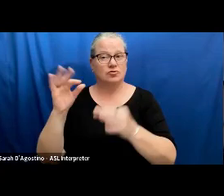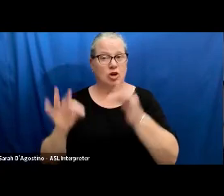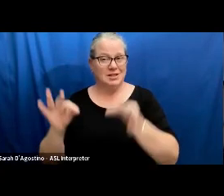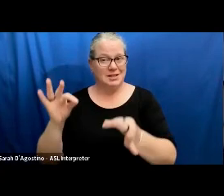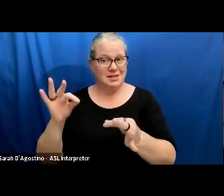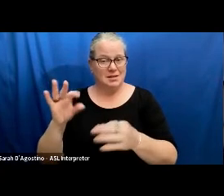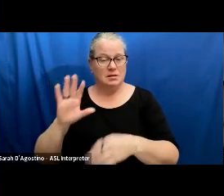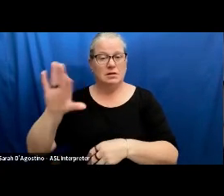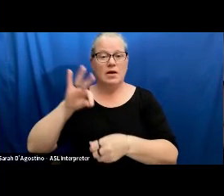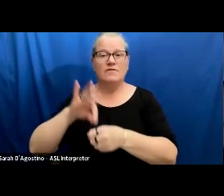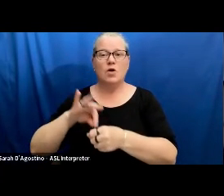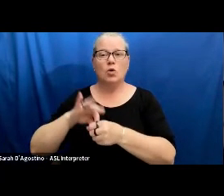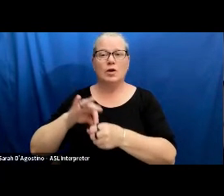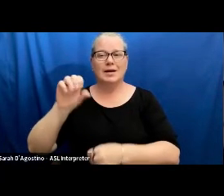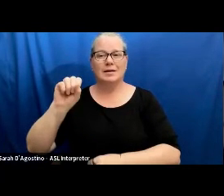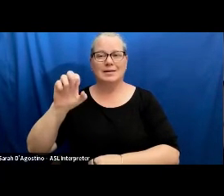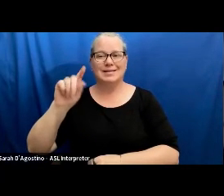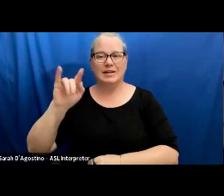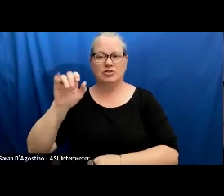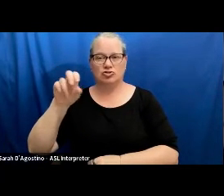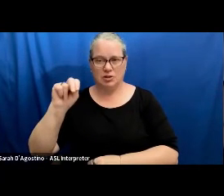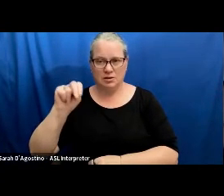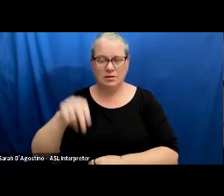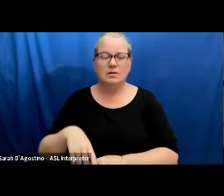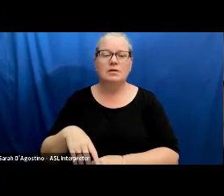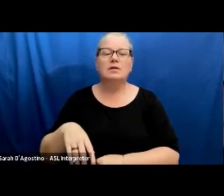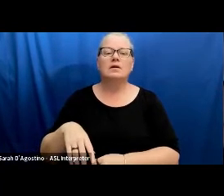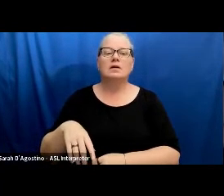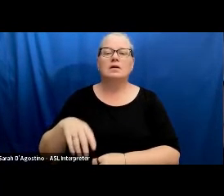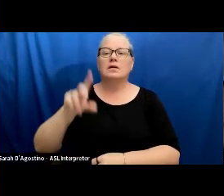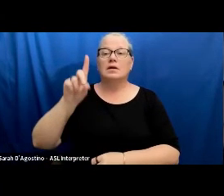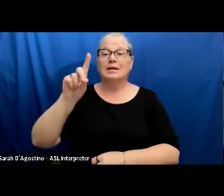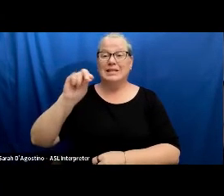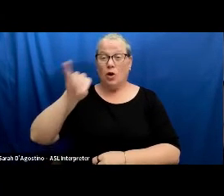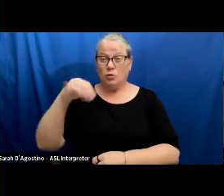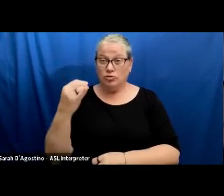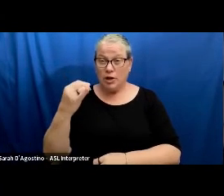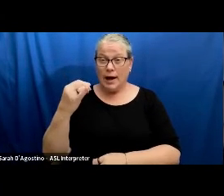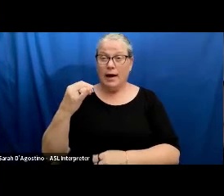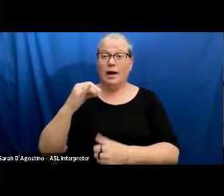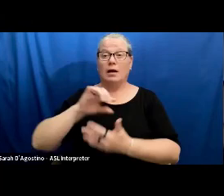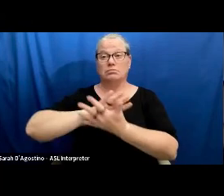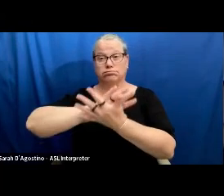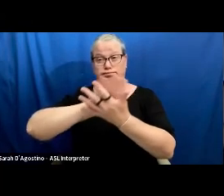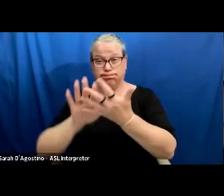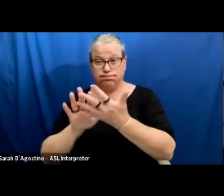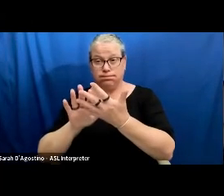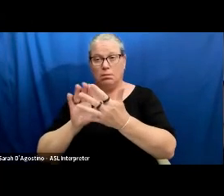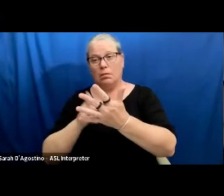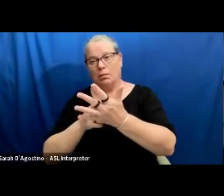specific section within the department of justice that enforces the civil provisions of the federal